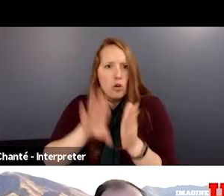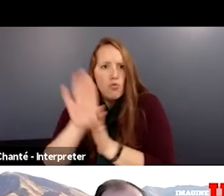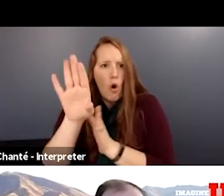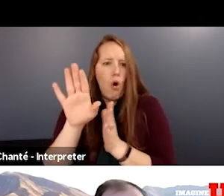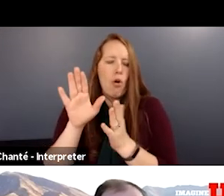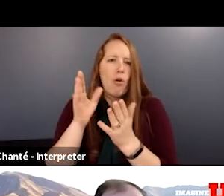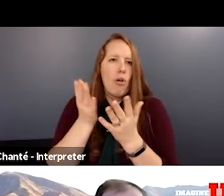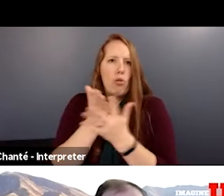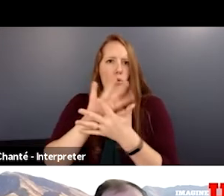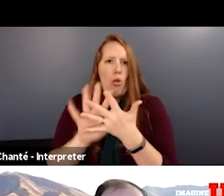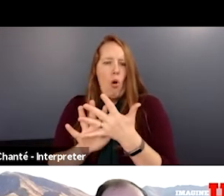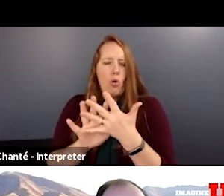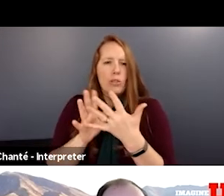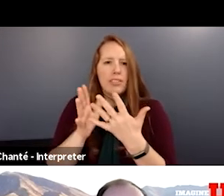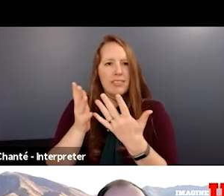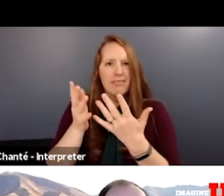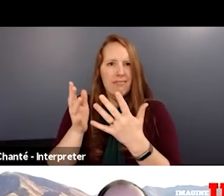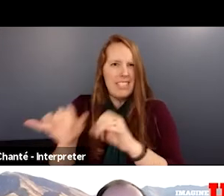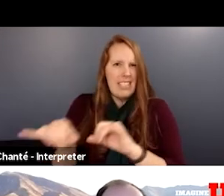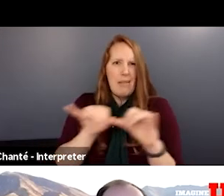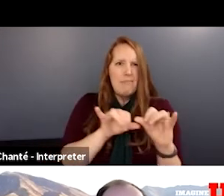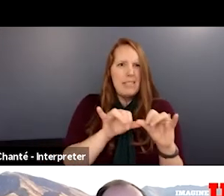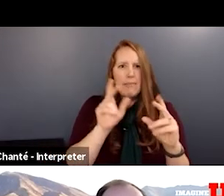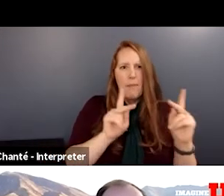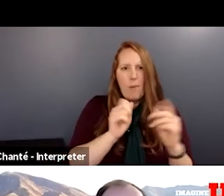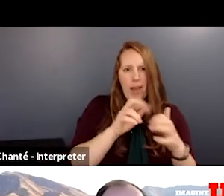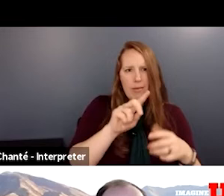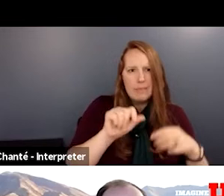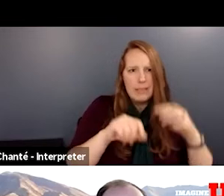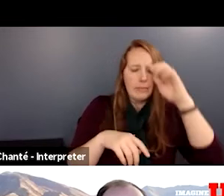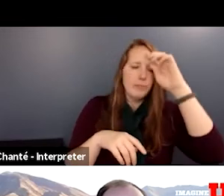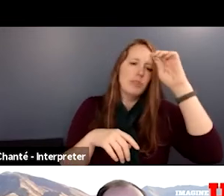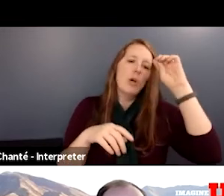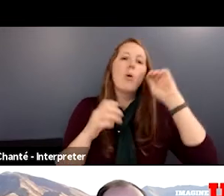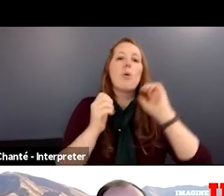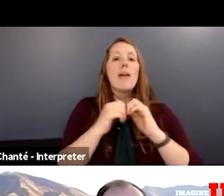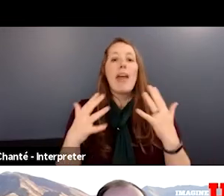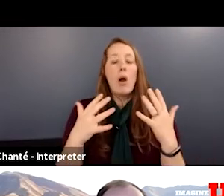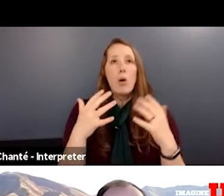the definition that Melinda talked about and the one from the video, I'm going to put a button and then leave it to